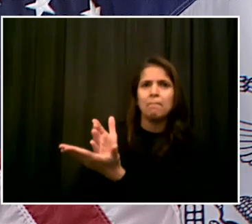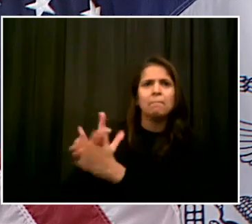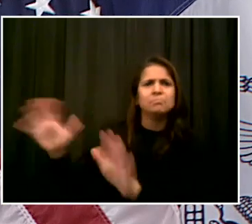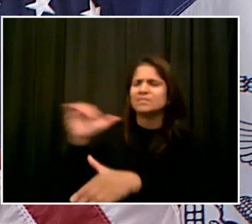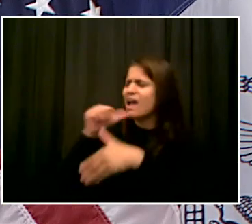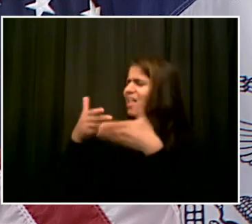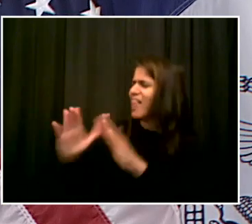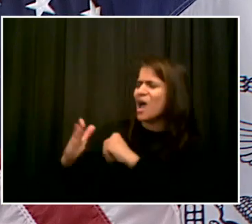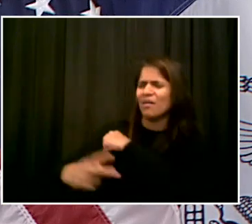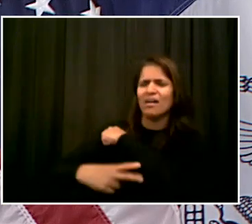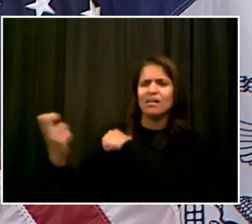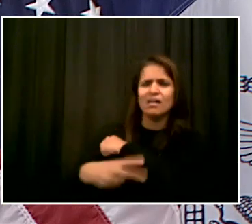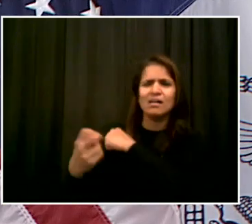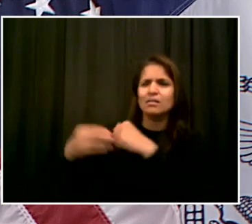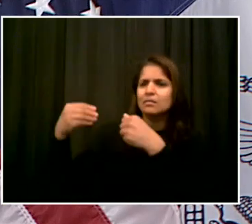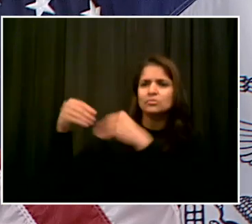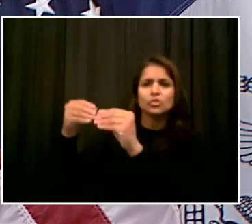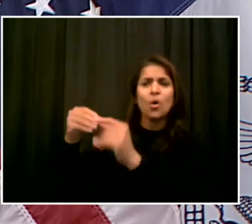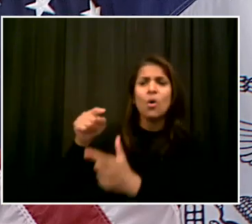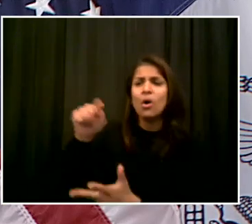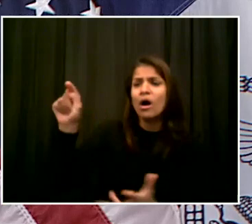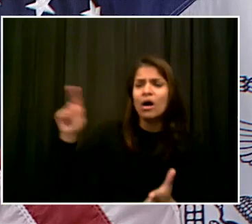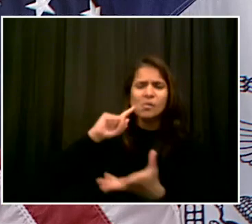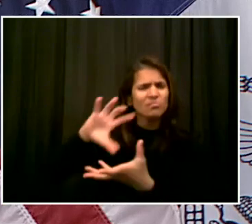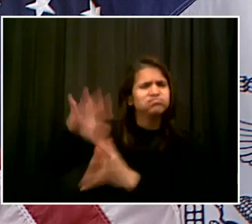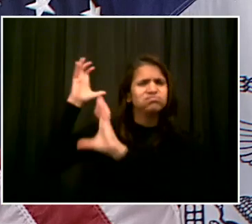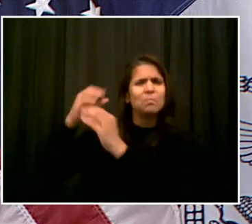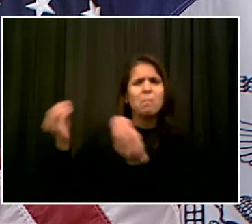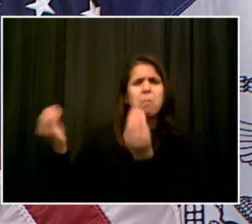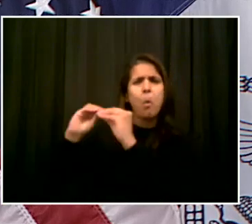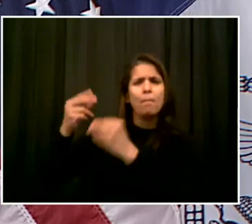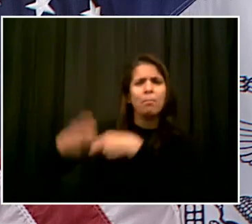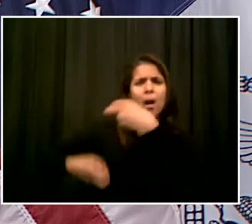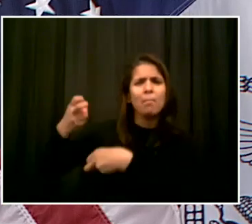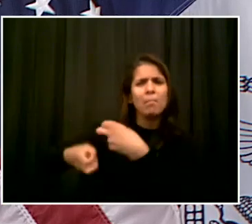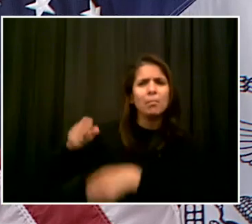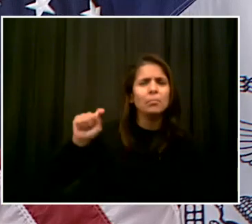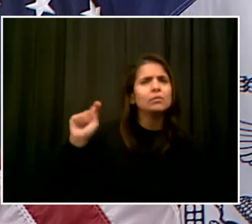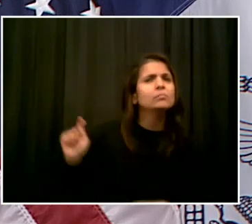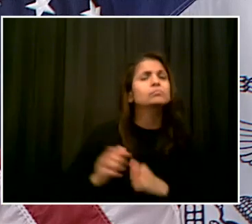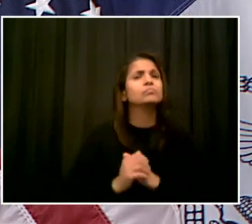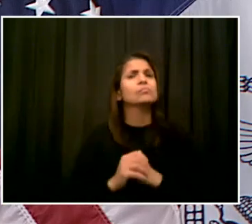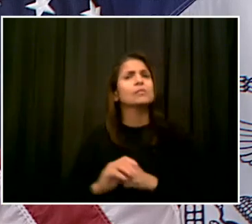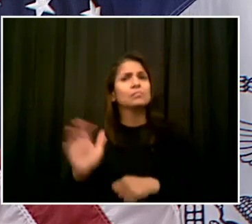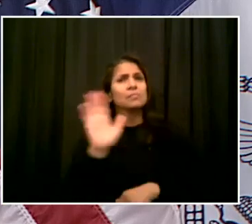THE CITY OF EIGHT MILLION